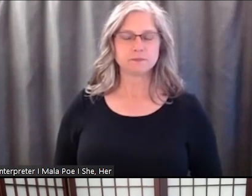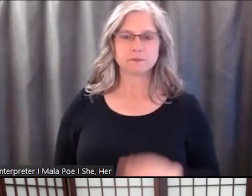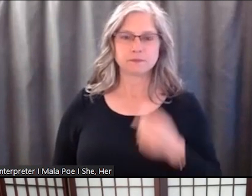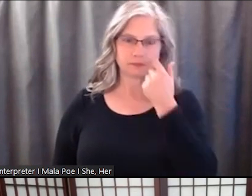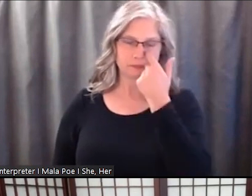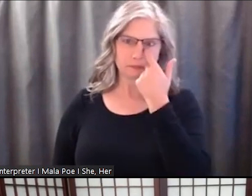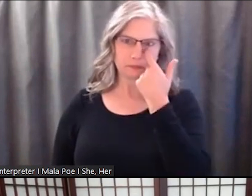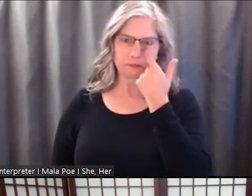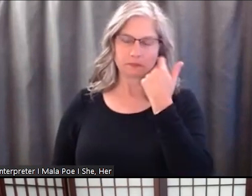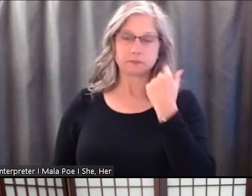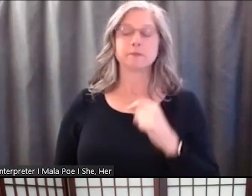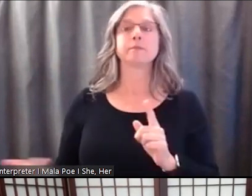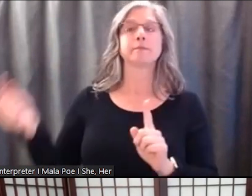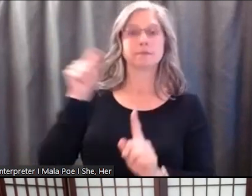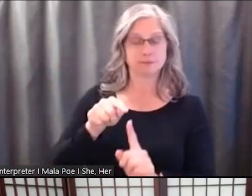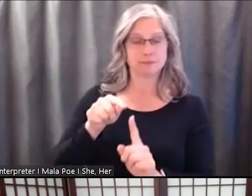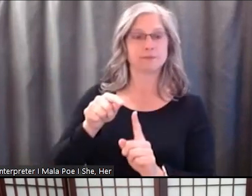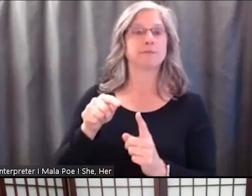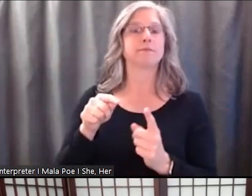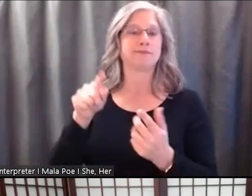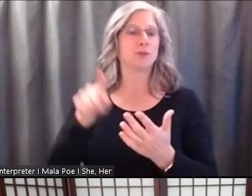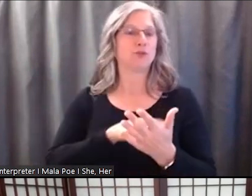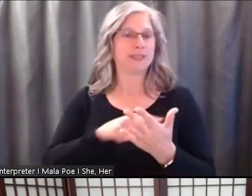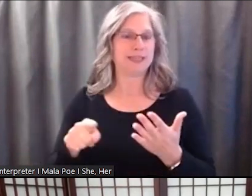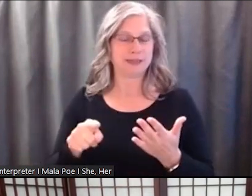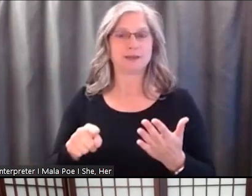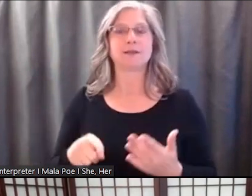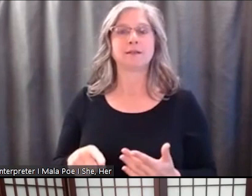This brings me then to a critique. Sorts of things that language reclamation responds to.